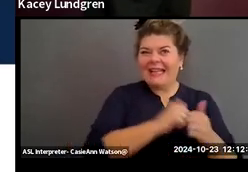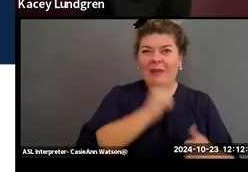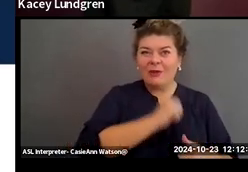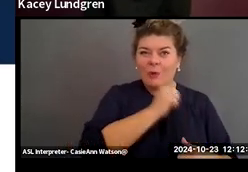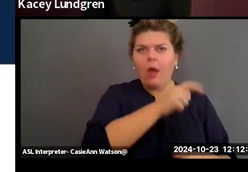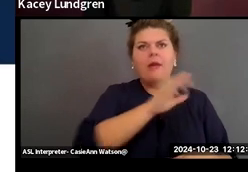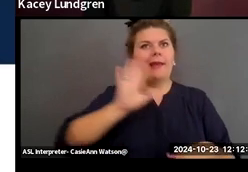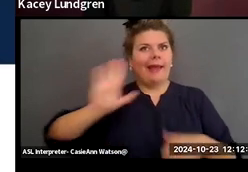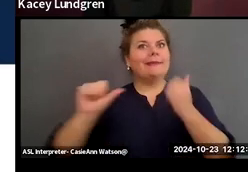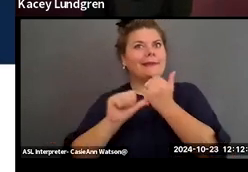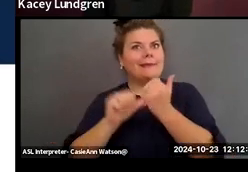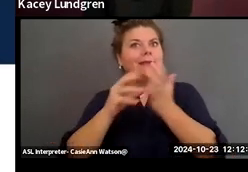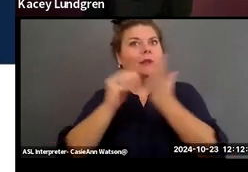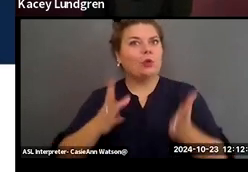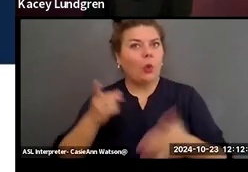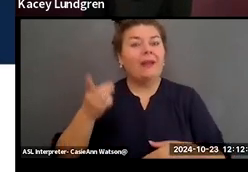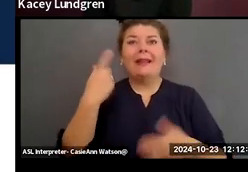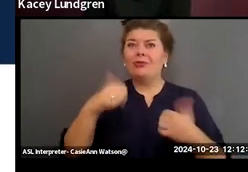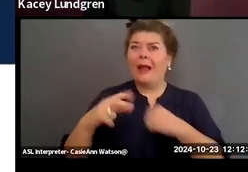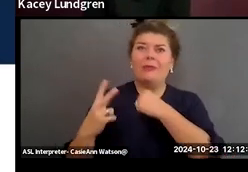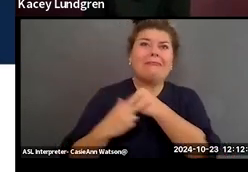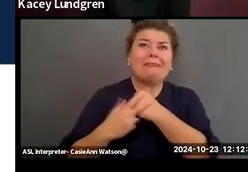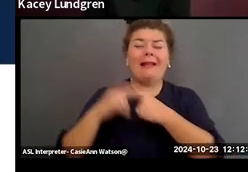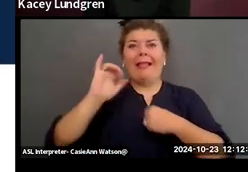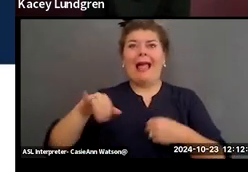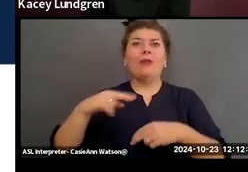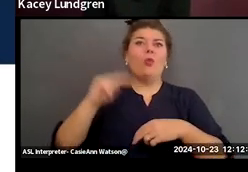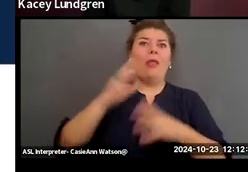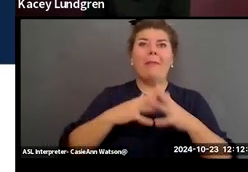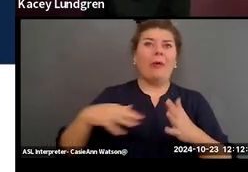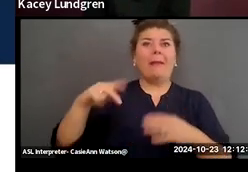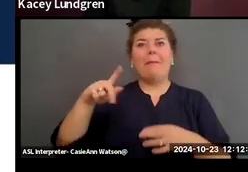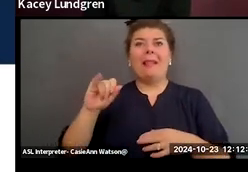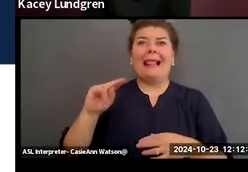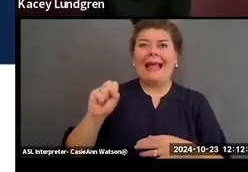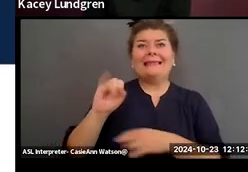North American Indian Sign Language. He was selected to perform "America the Beautiful"